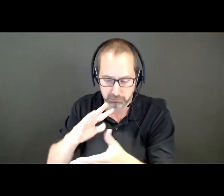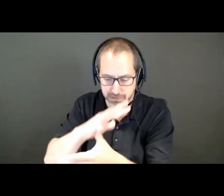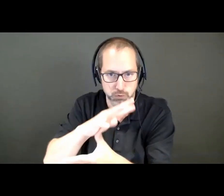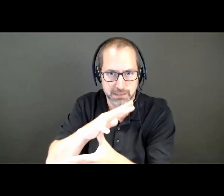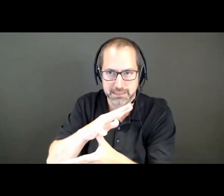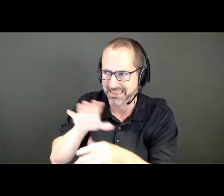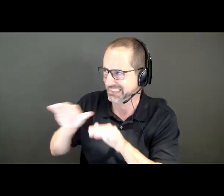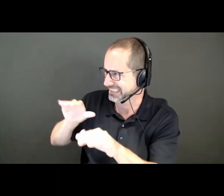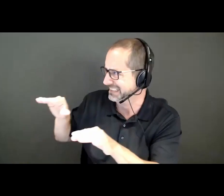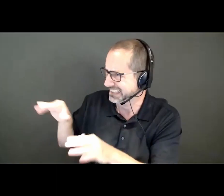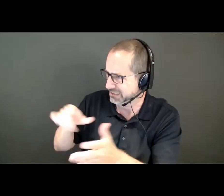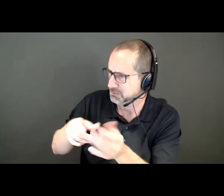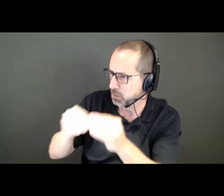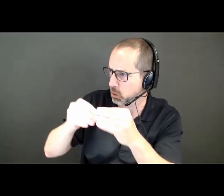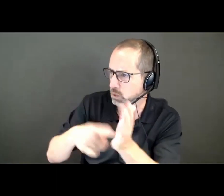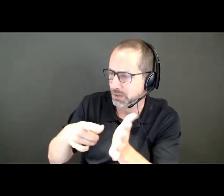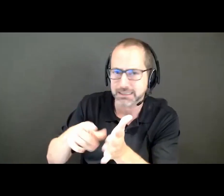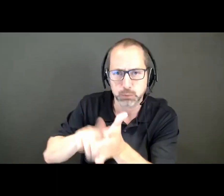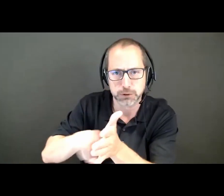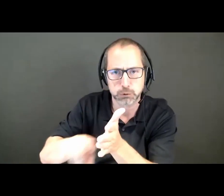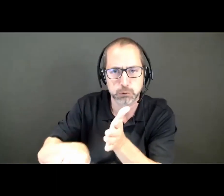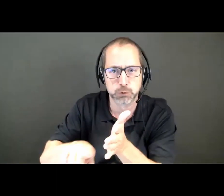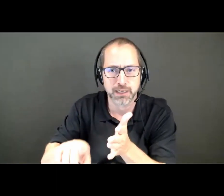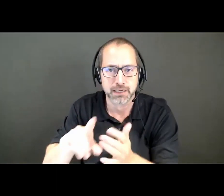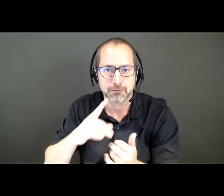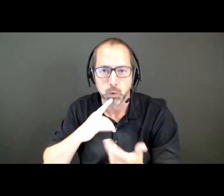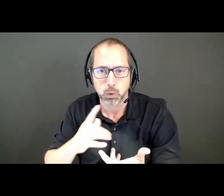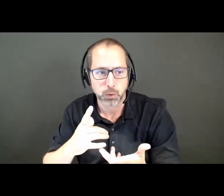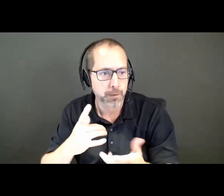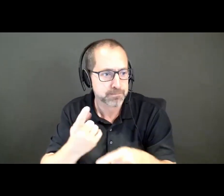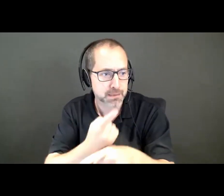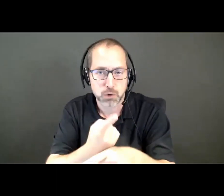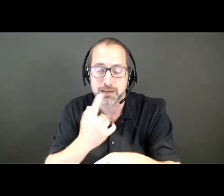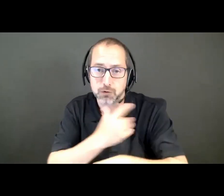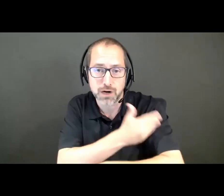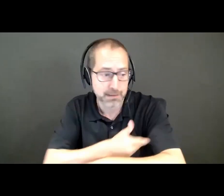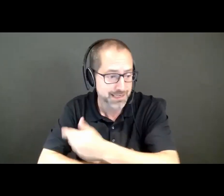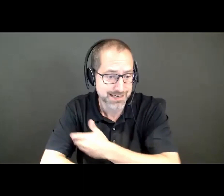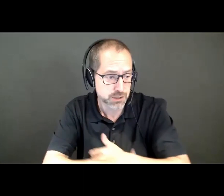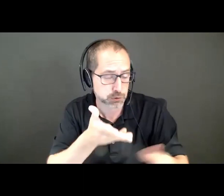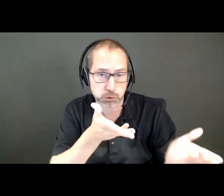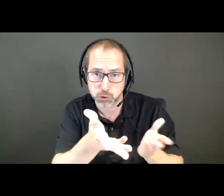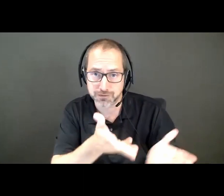we want to have an appropriate rehabilitation services integrated it in the health system.